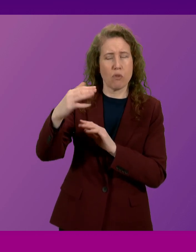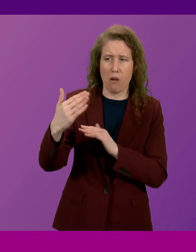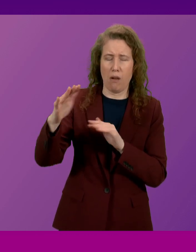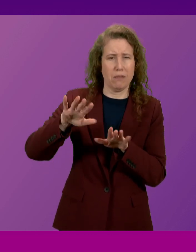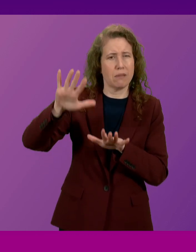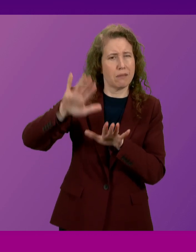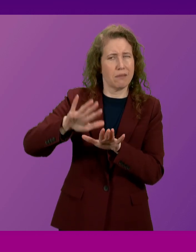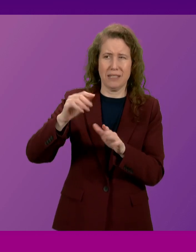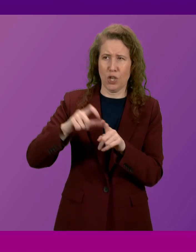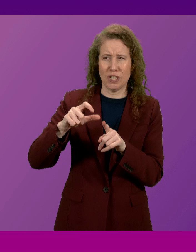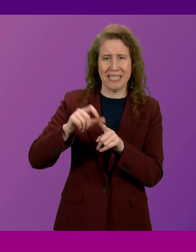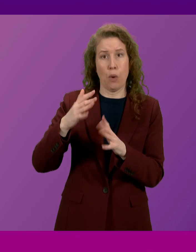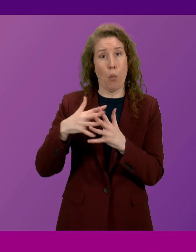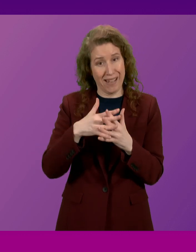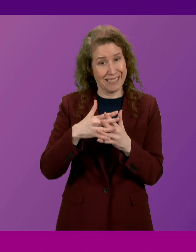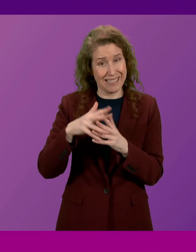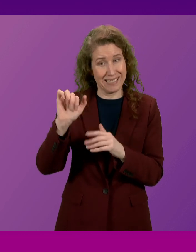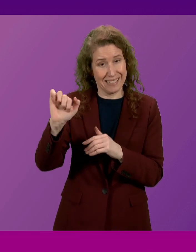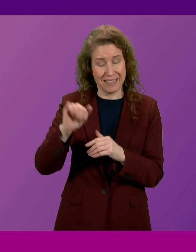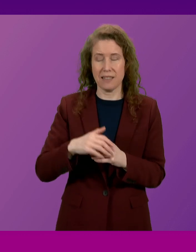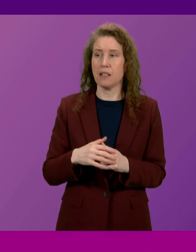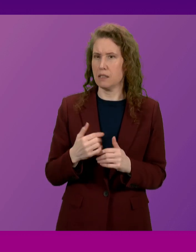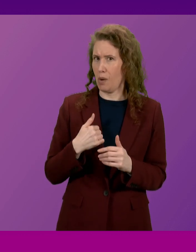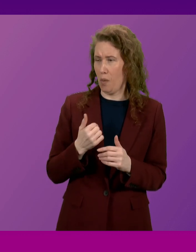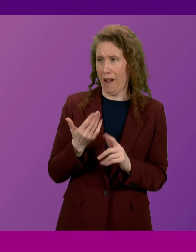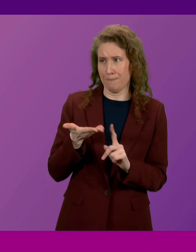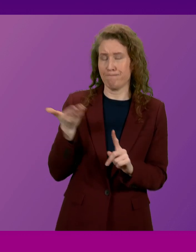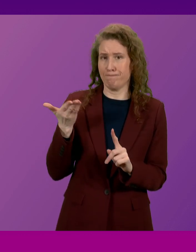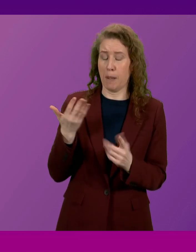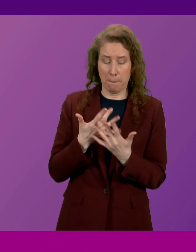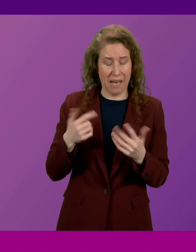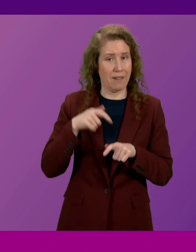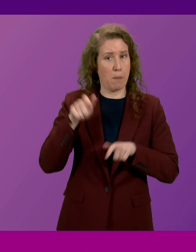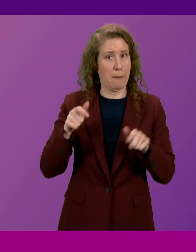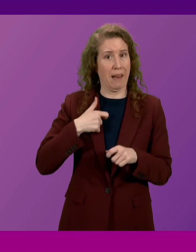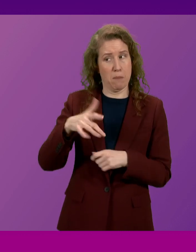of Dundee City West, and I acknowledge that many of my constituents are affected by the